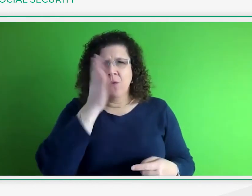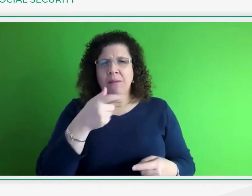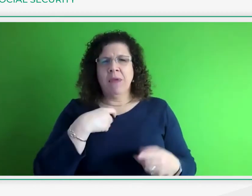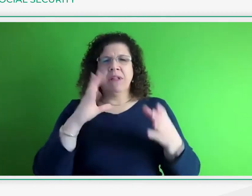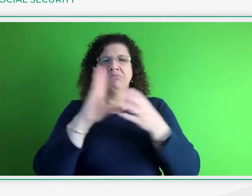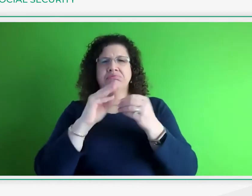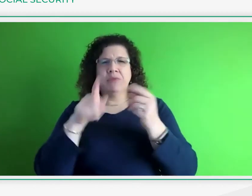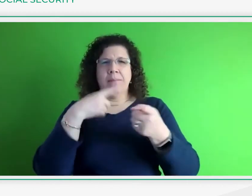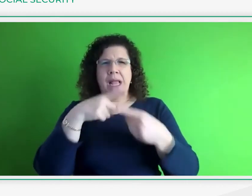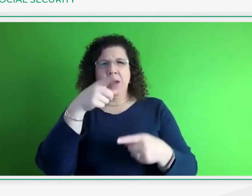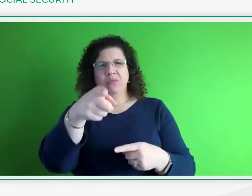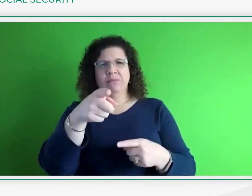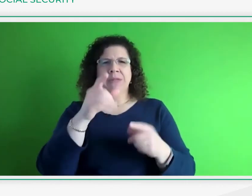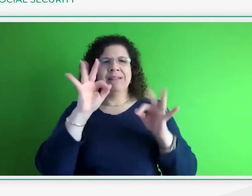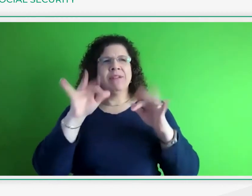And I will explain more about that.